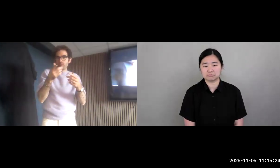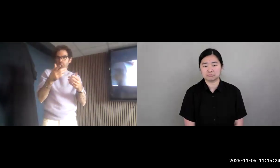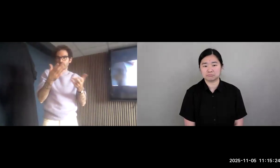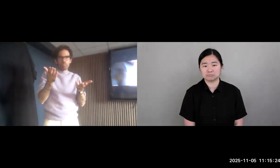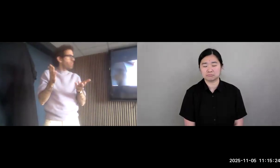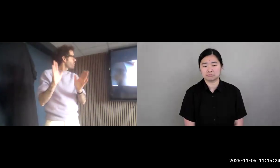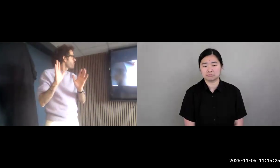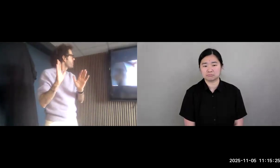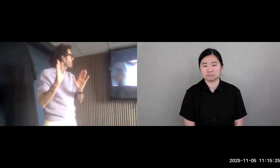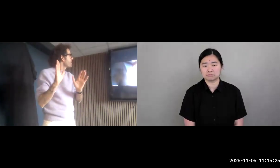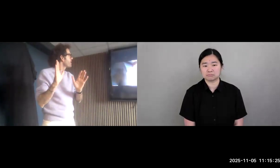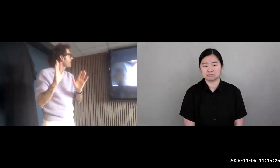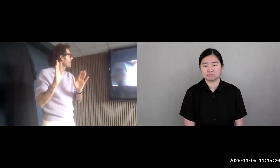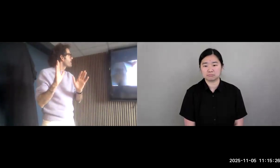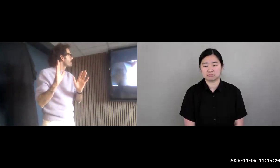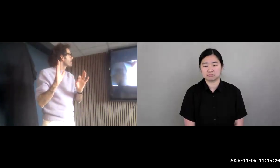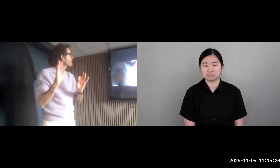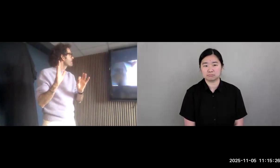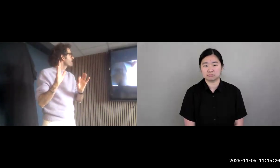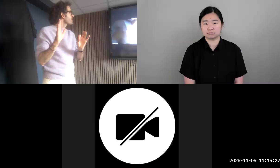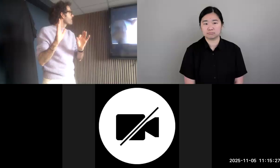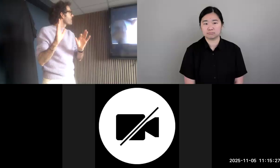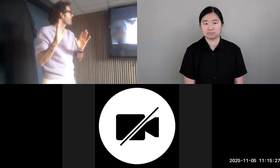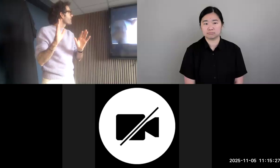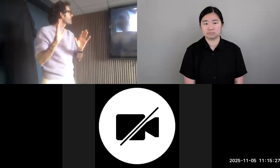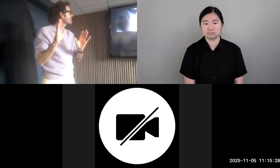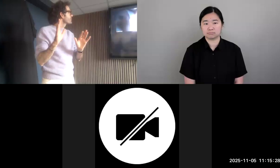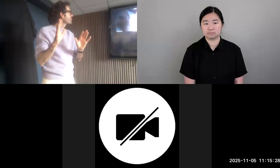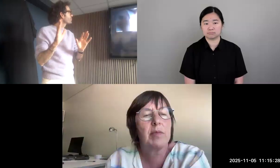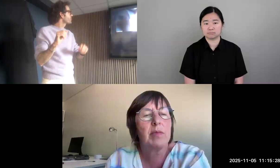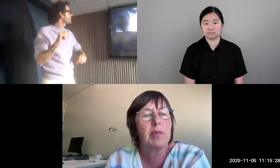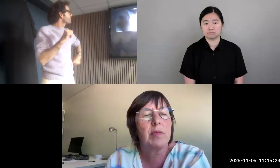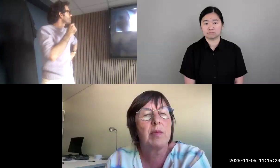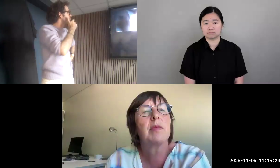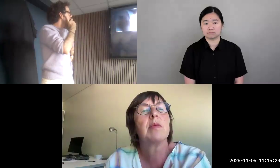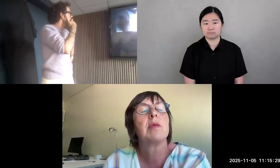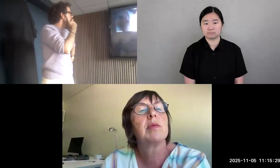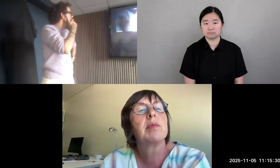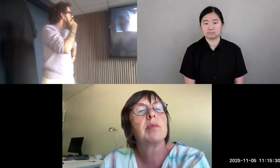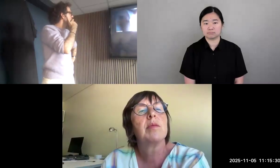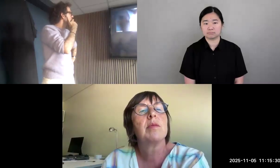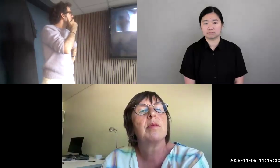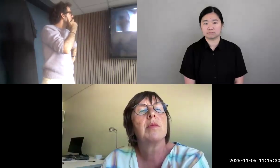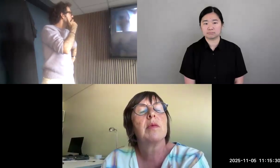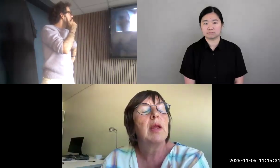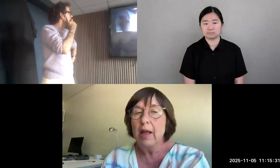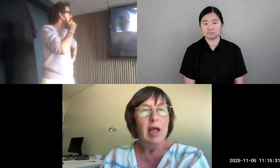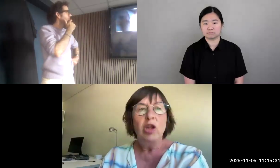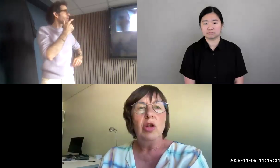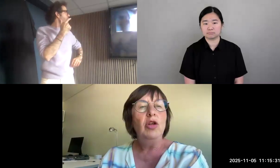or I give… a glass… falling off the table. Is that correct?